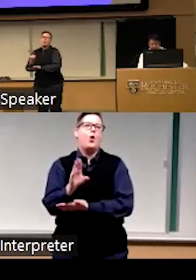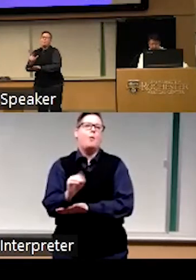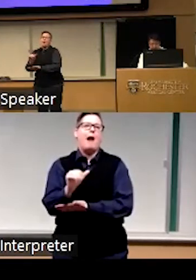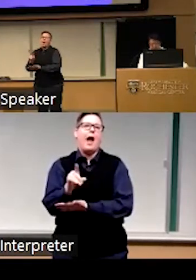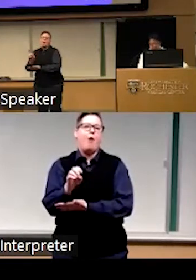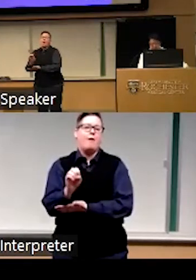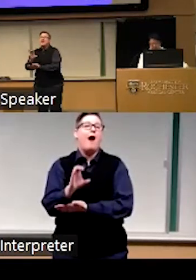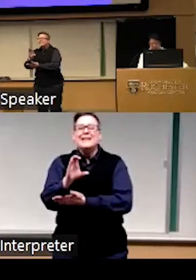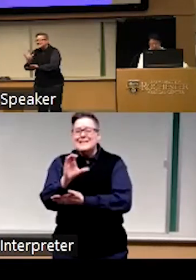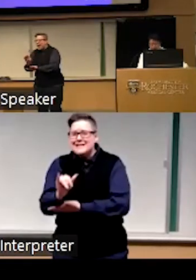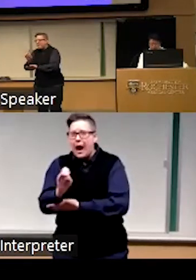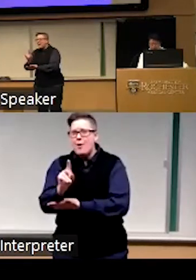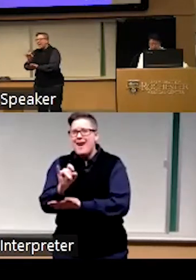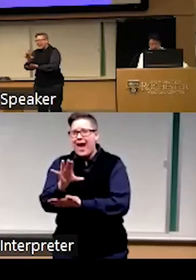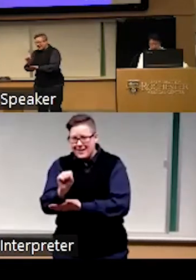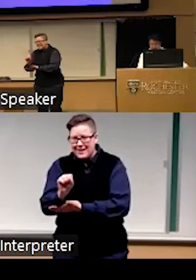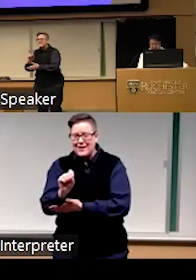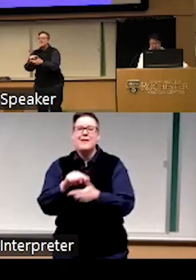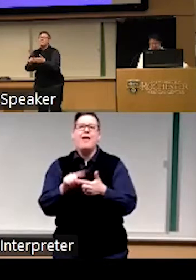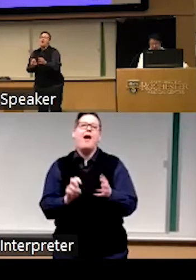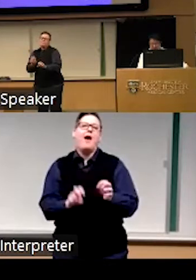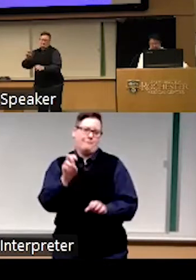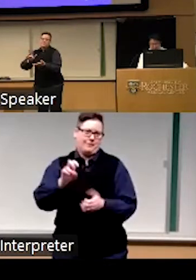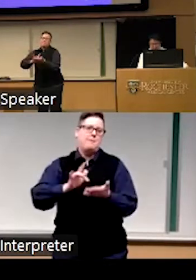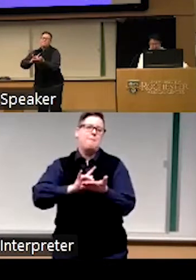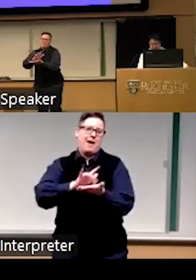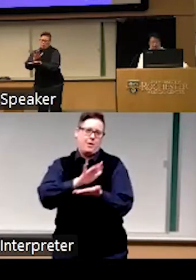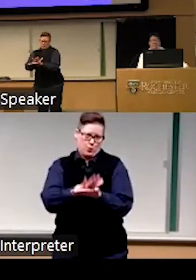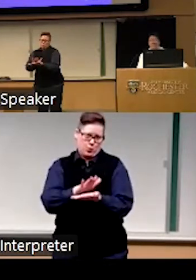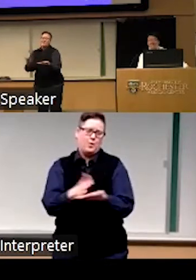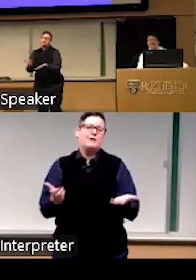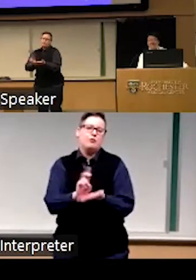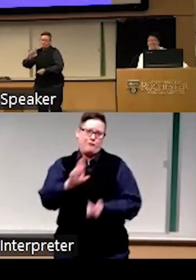then he went on to medical school at also at University of Rochester and completed his